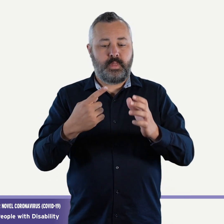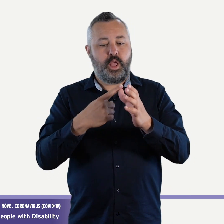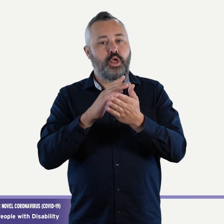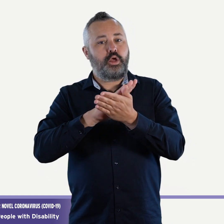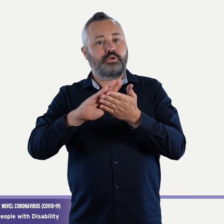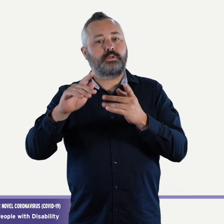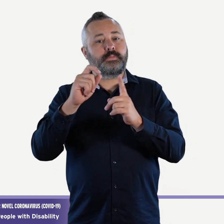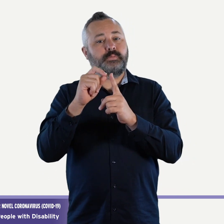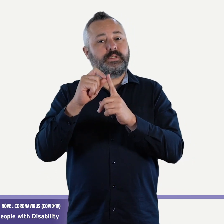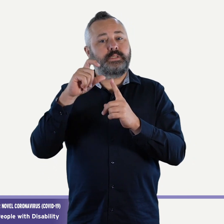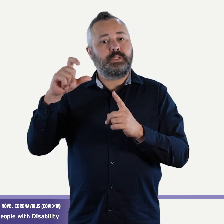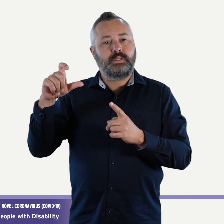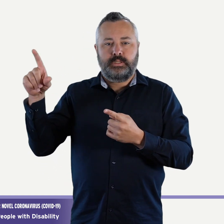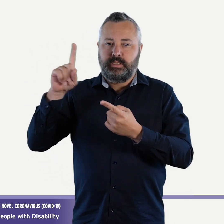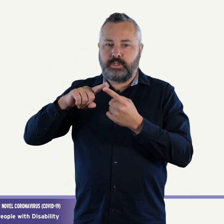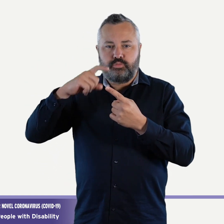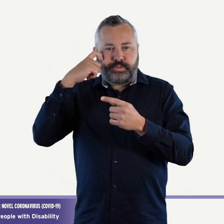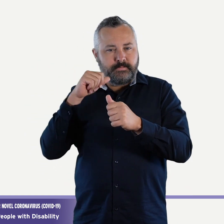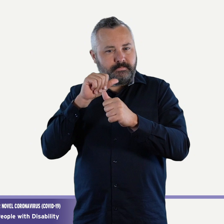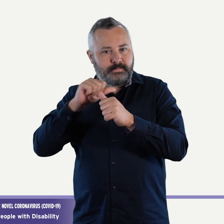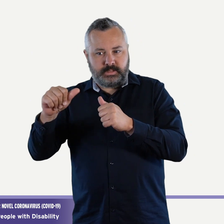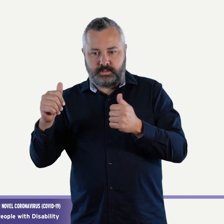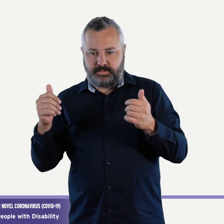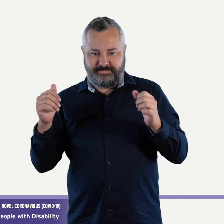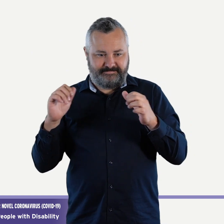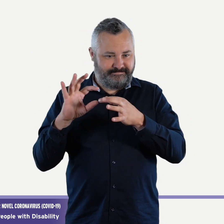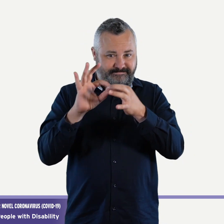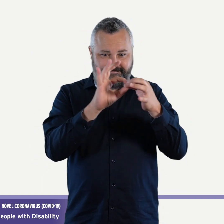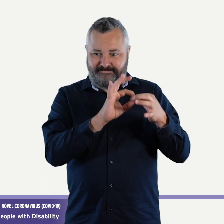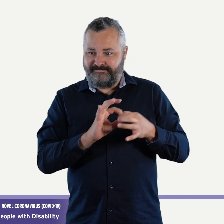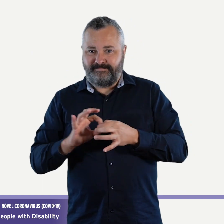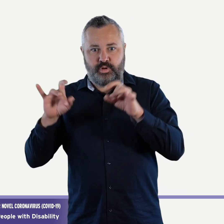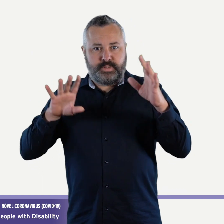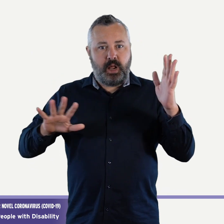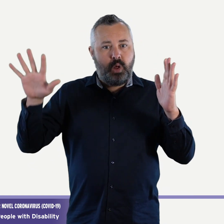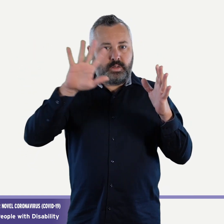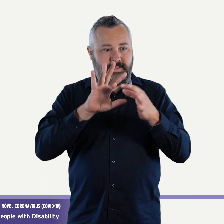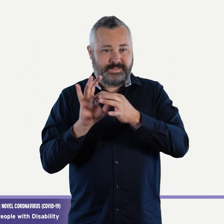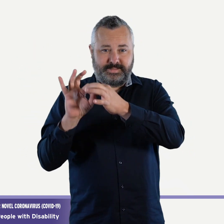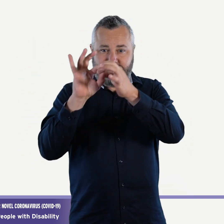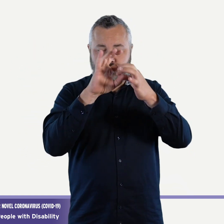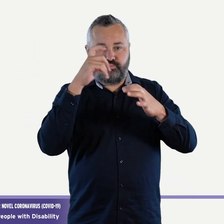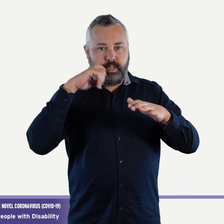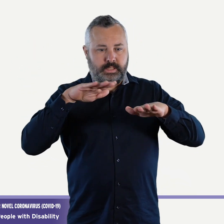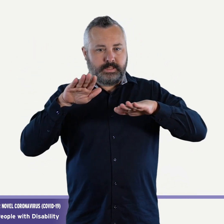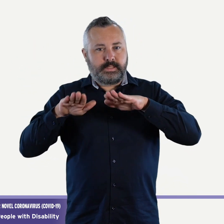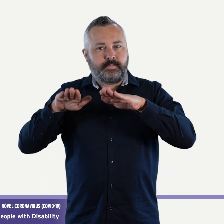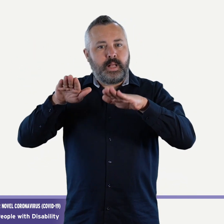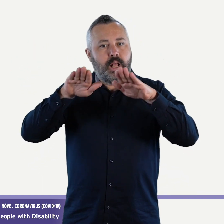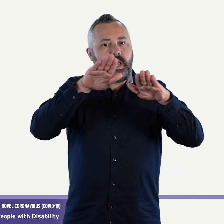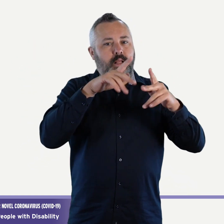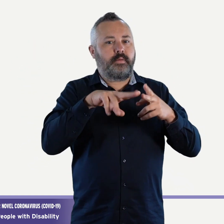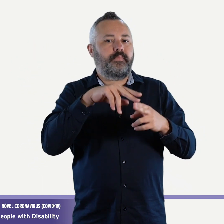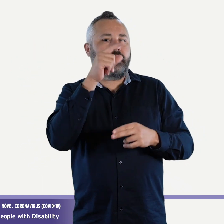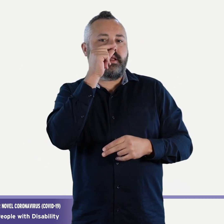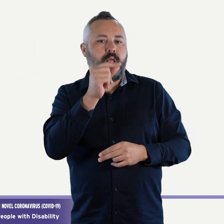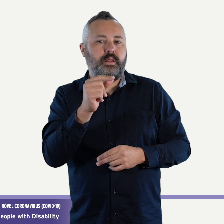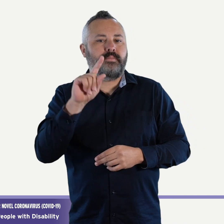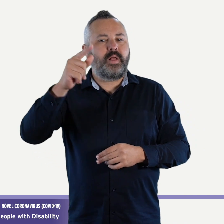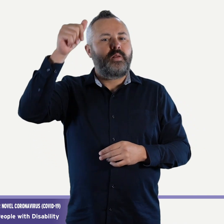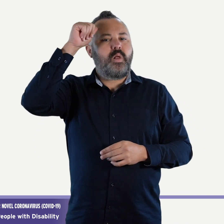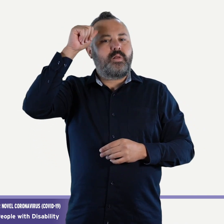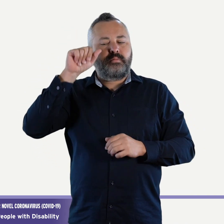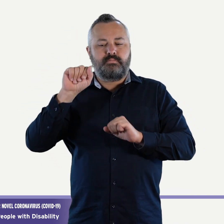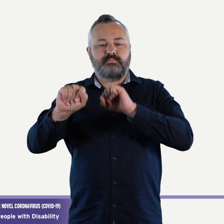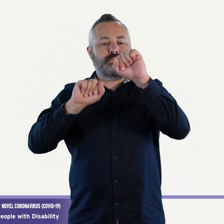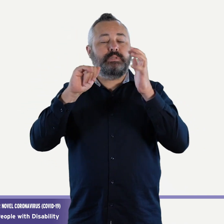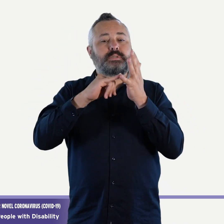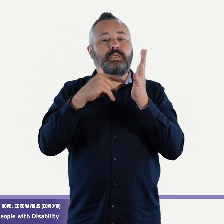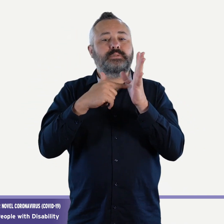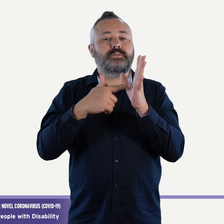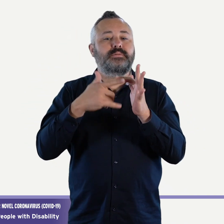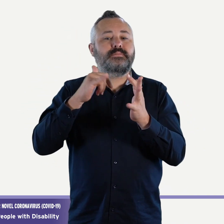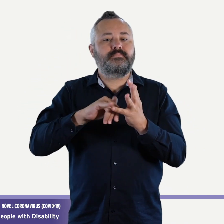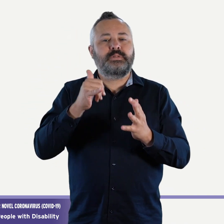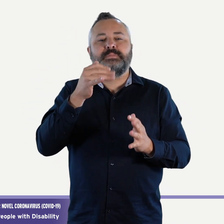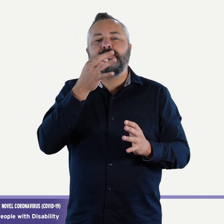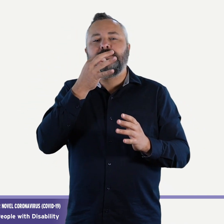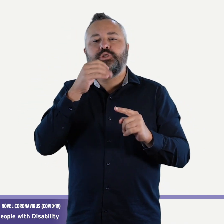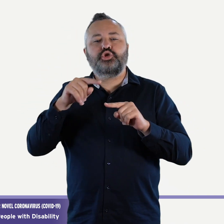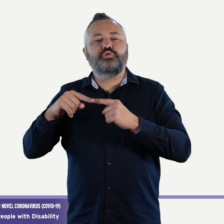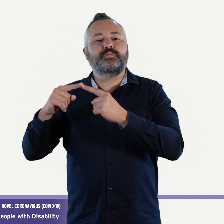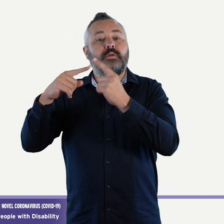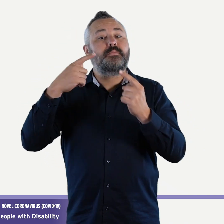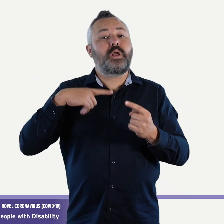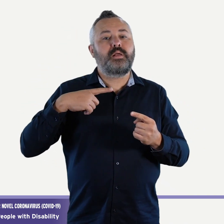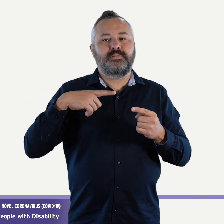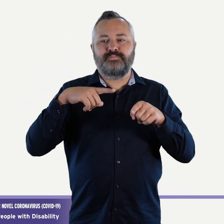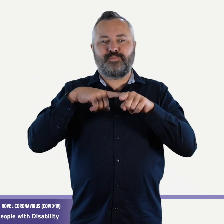The AHPPC will aim to support a coordinated approach across jurisdictions wherever possible.